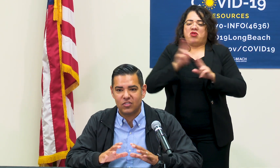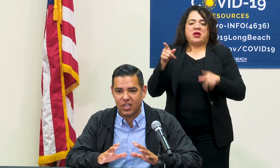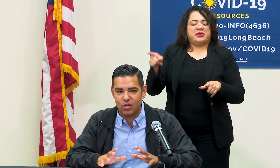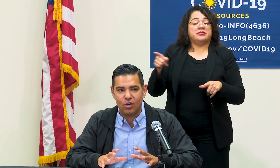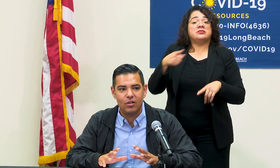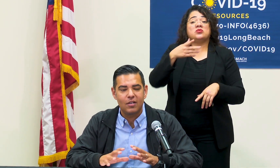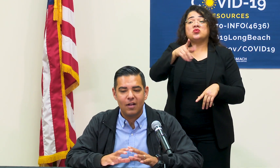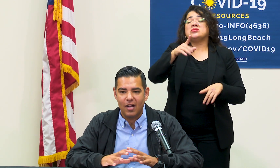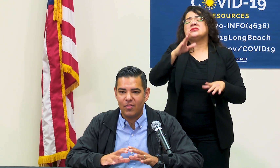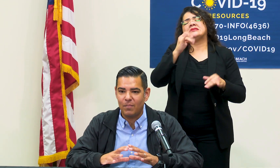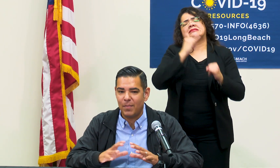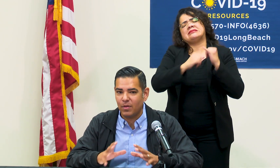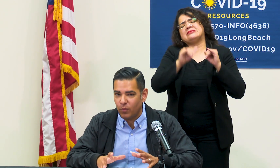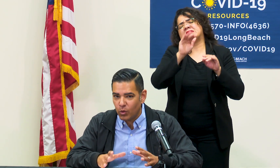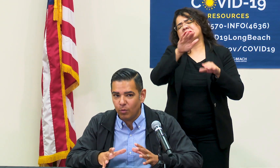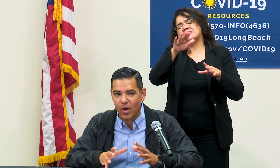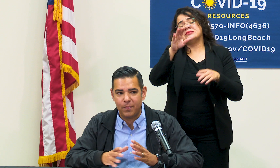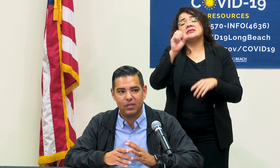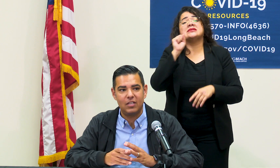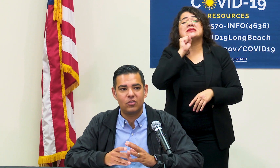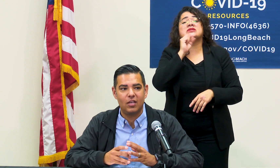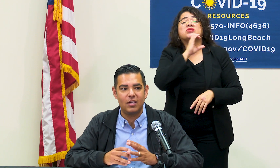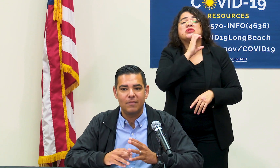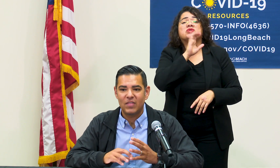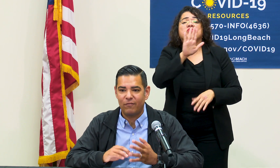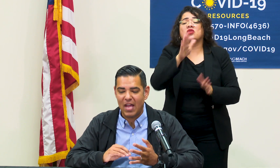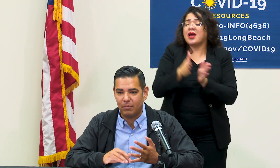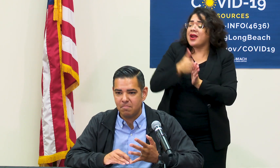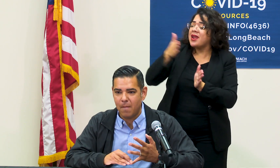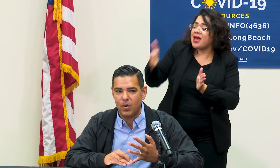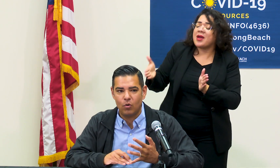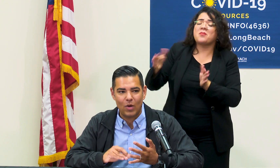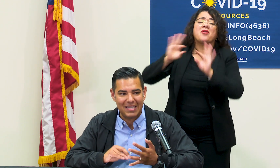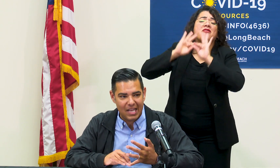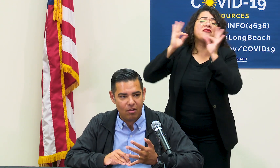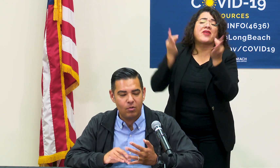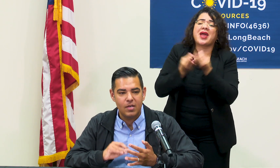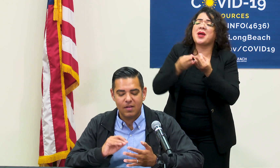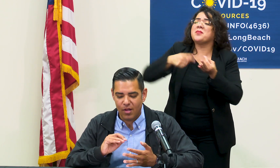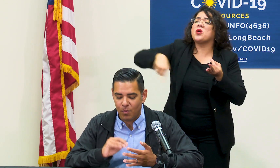senior, that might be a vulnerable population. A family member right now, the